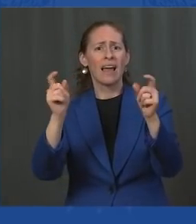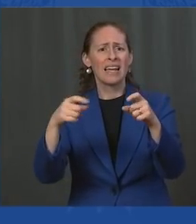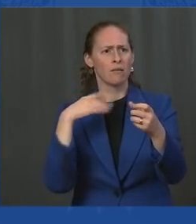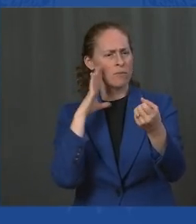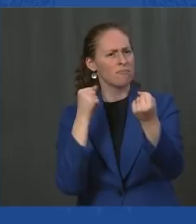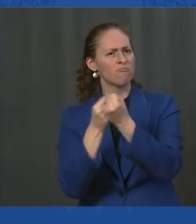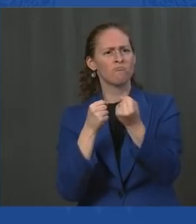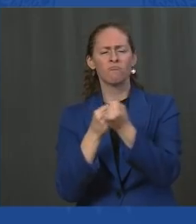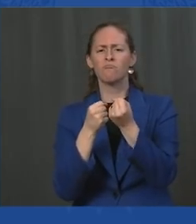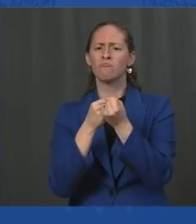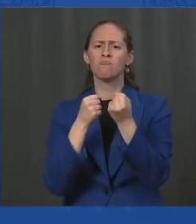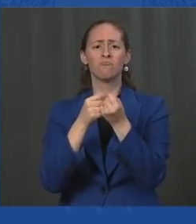and allow you to rebuild.